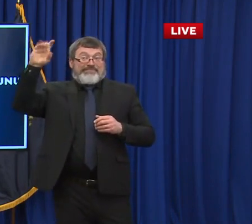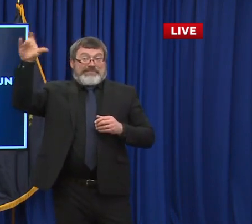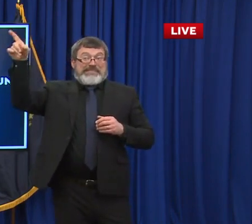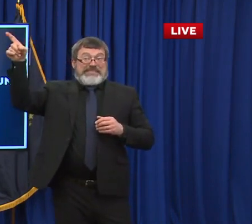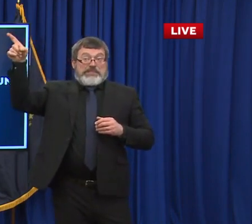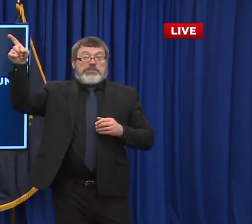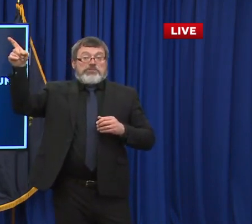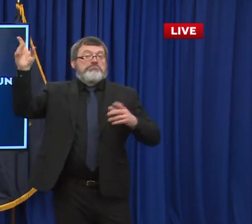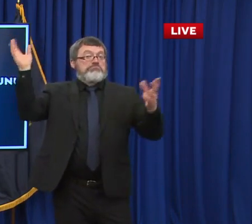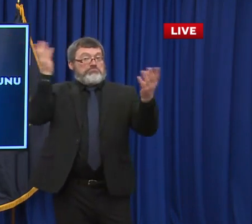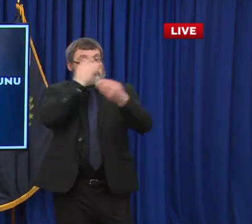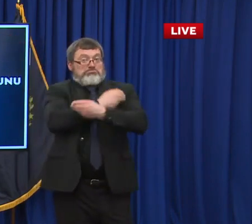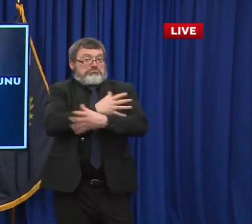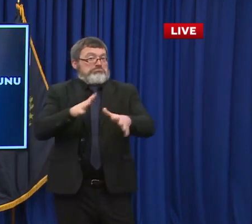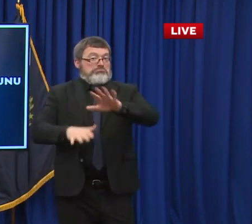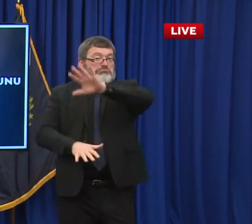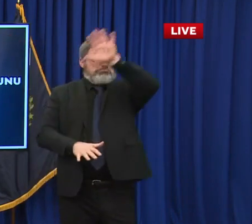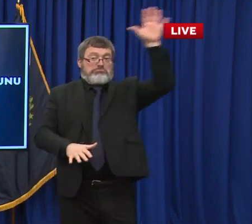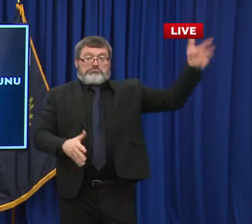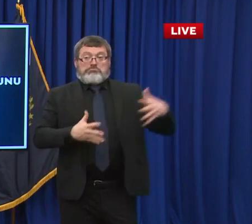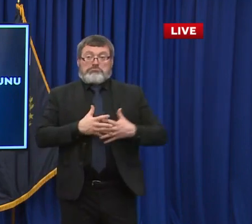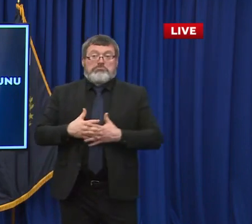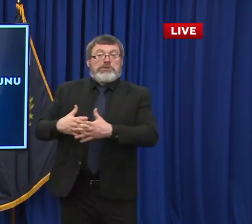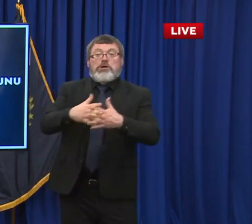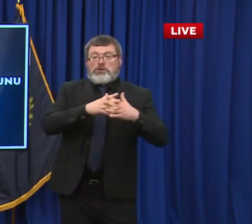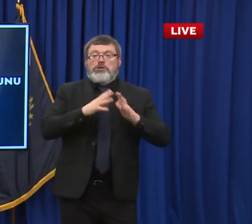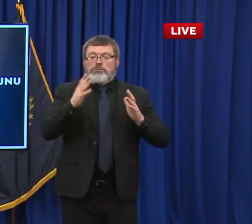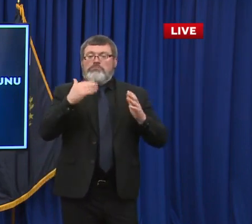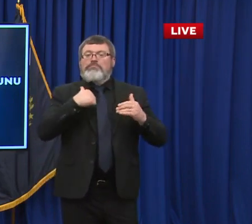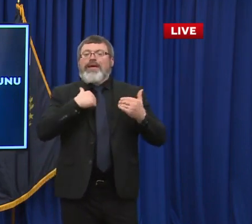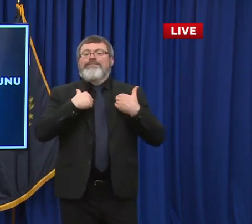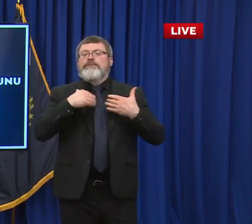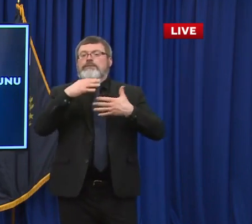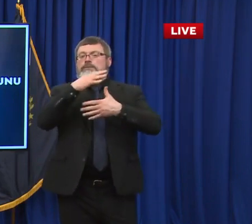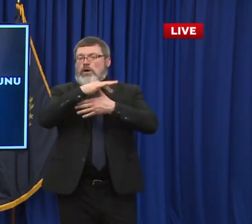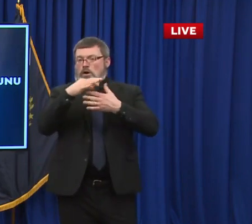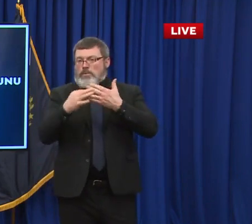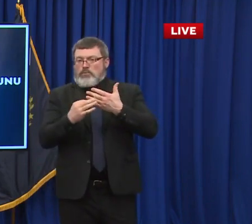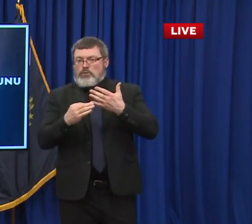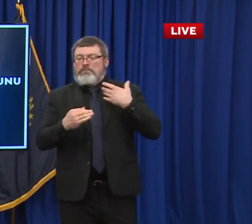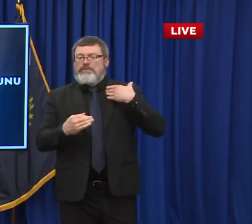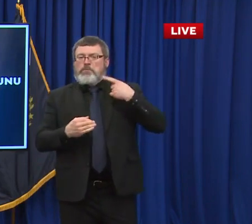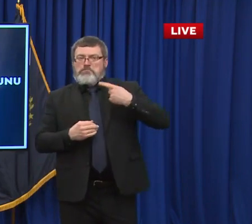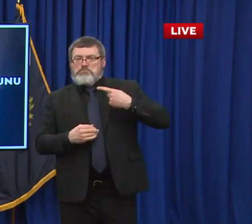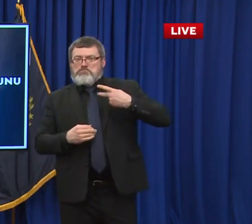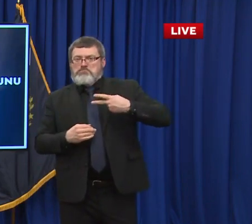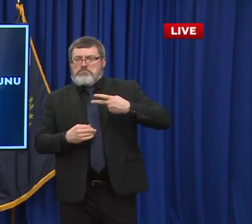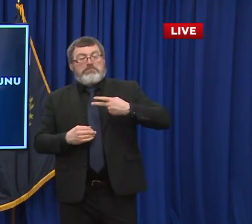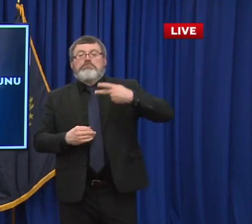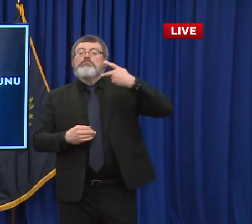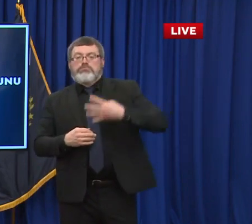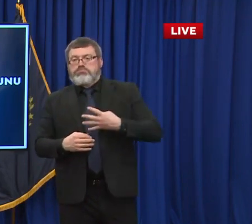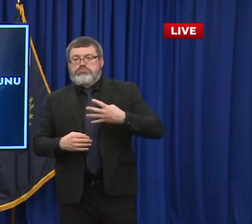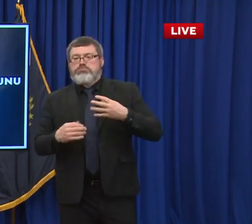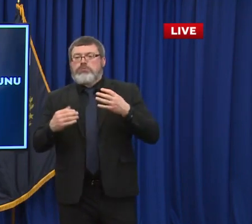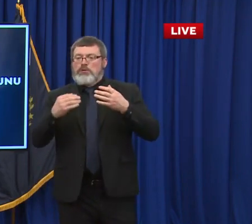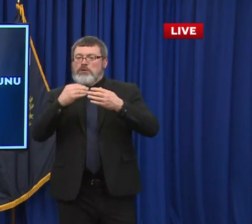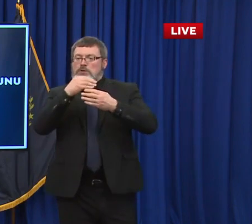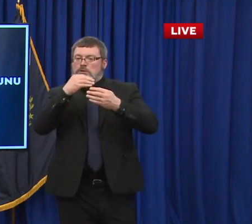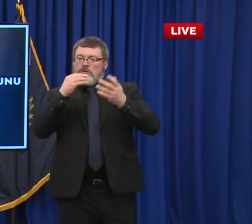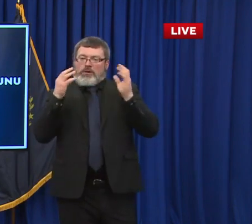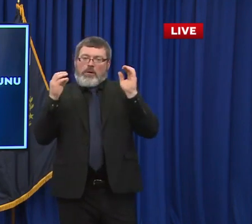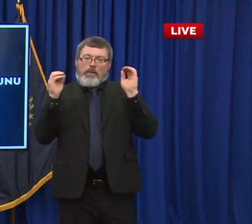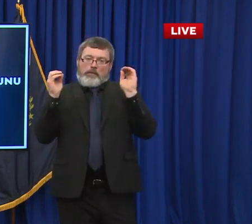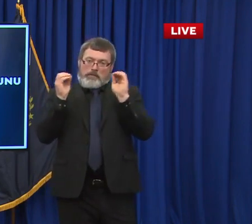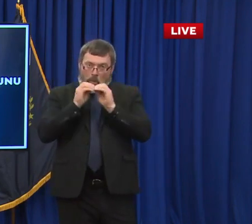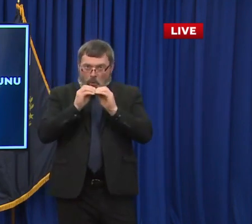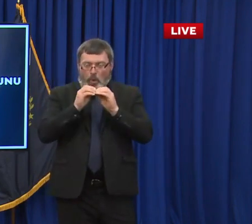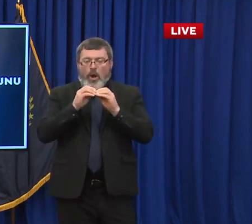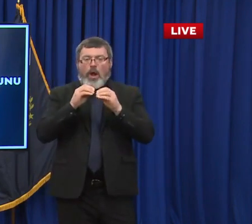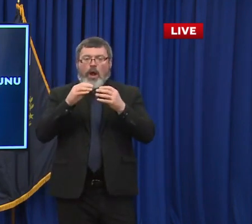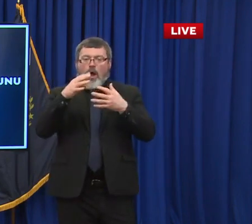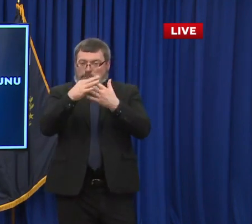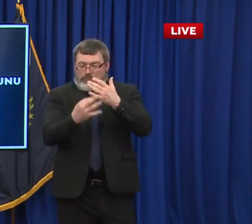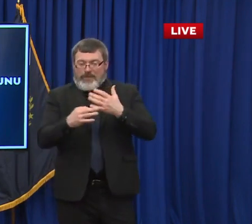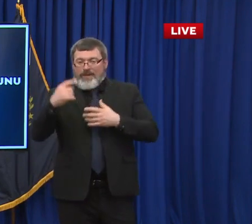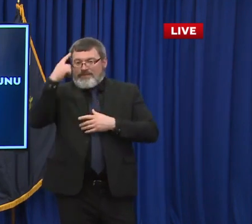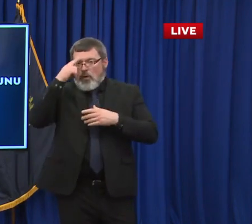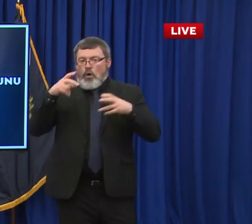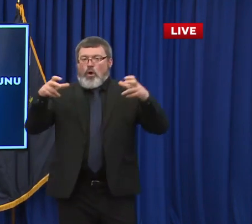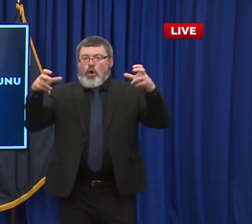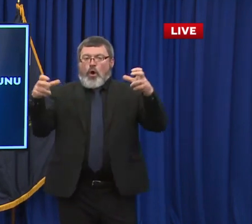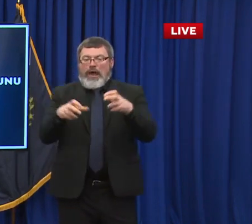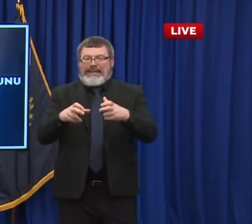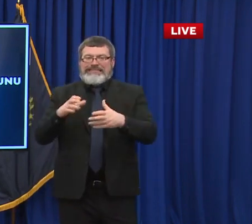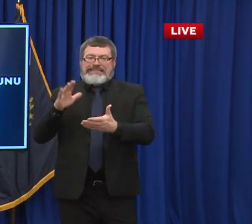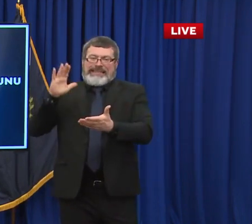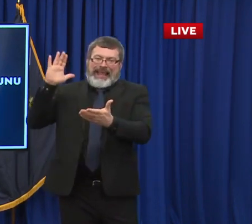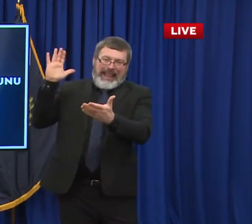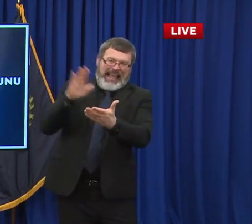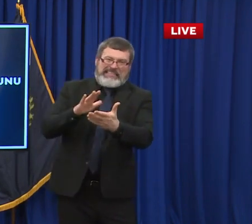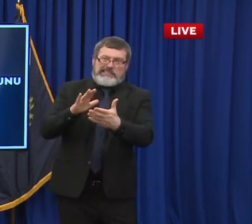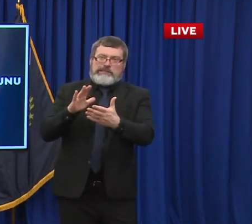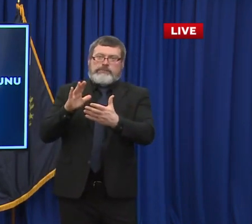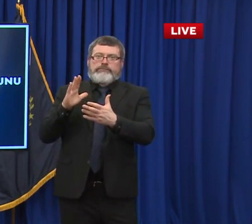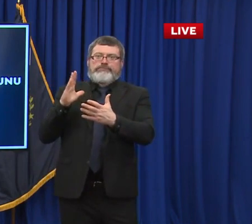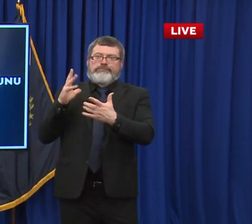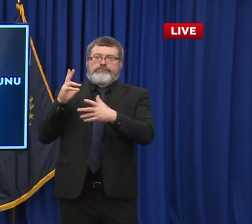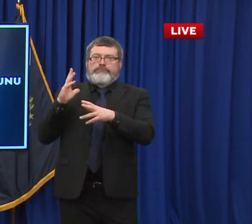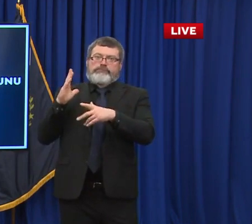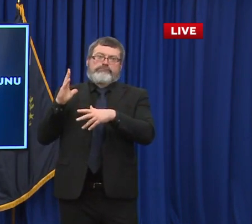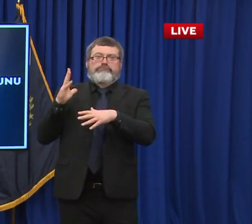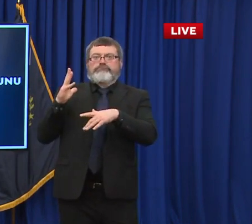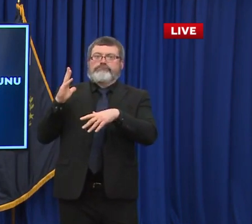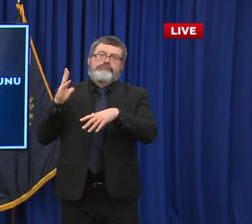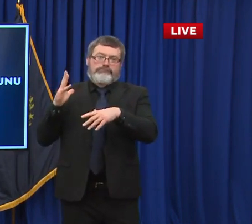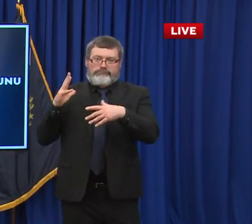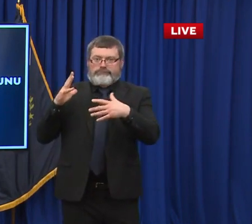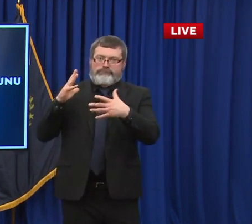DR. CHAN SO THE CDC GUIDANCE RELEASED YESTERDAY GAVE LOCAL AND STATE PUBLIC HEALTH JURISDICTIONS SOME OPTIONS FOR HOW TO DECREASE THE BURDEN OF QUARANTINE.